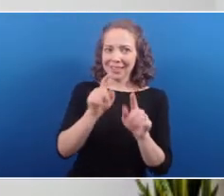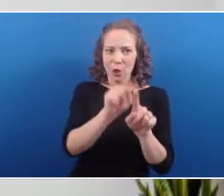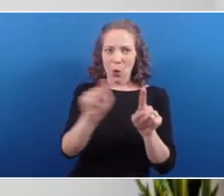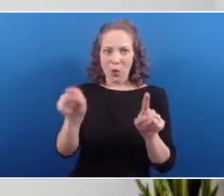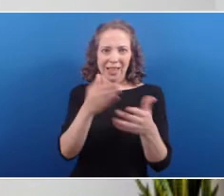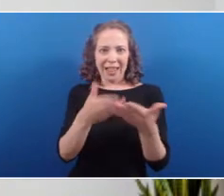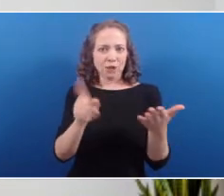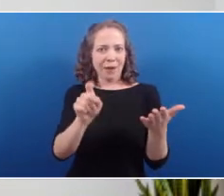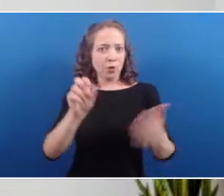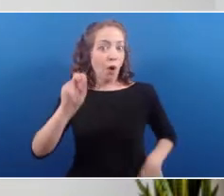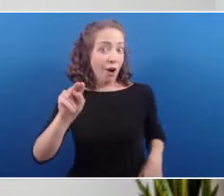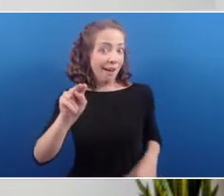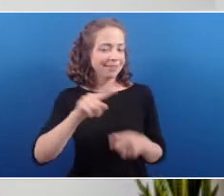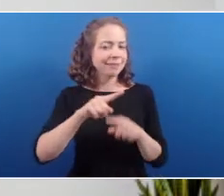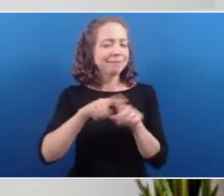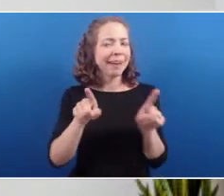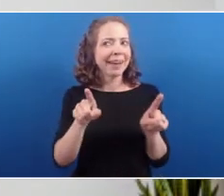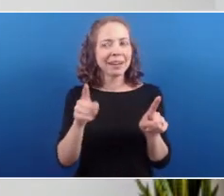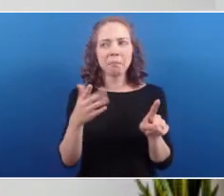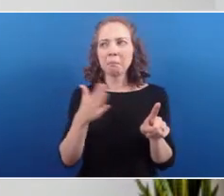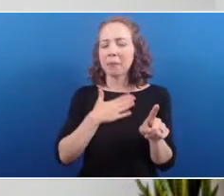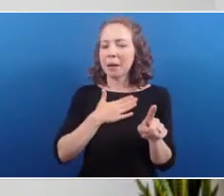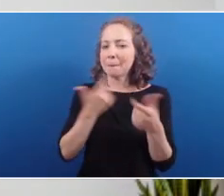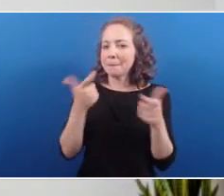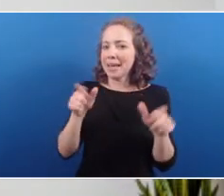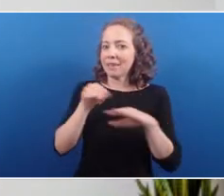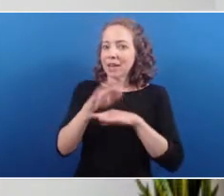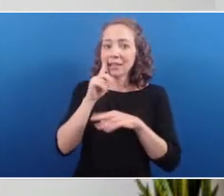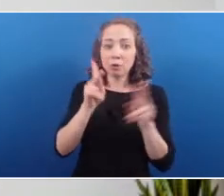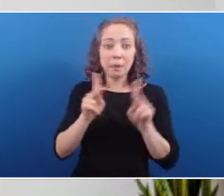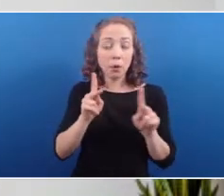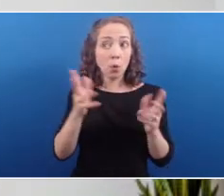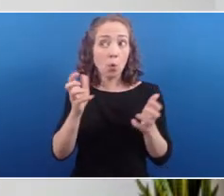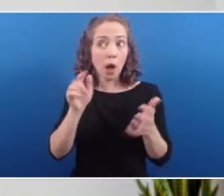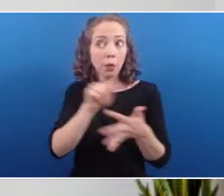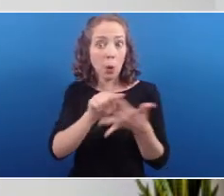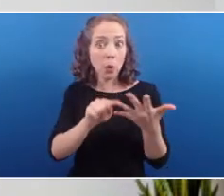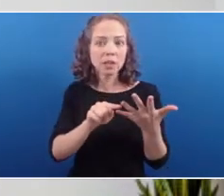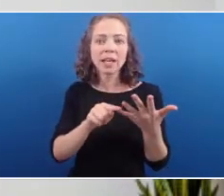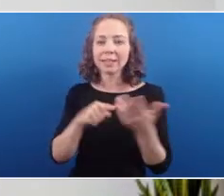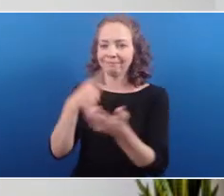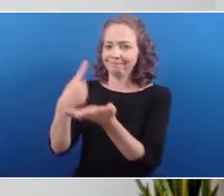my biggest bit of advice to anybody out there who wants these features is to go and have your conversation with your supplier.